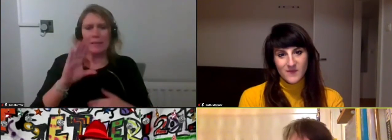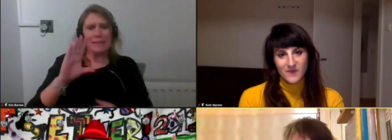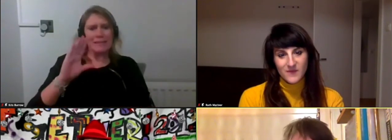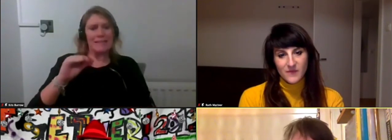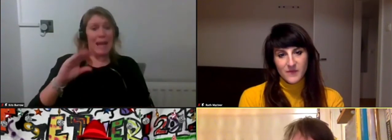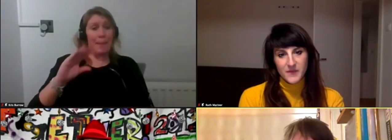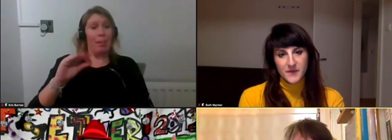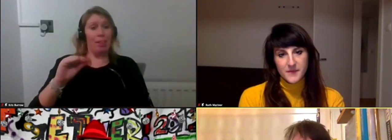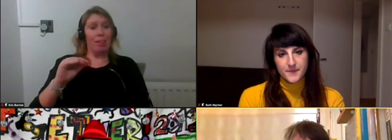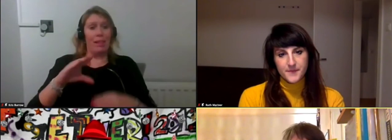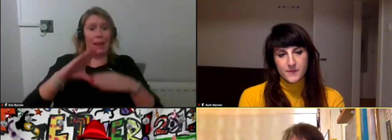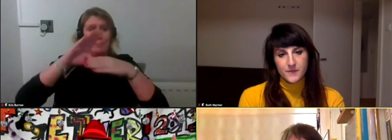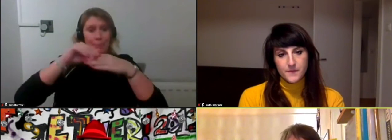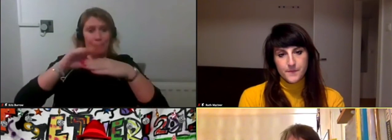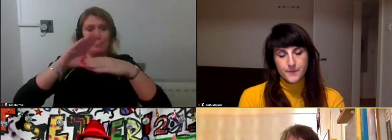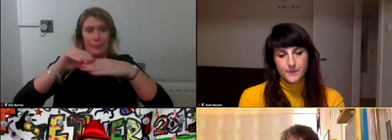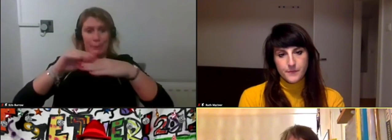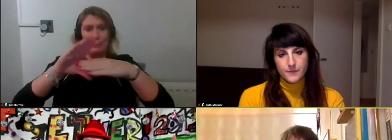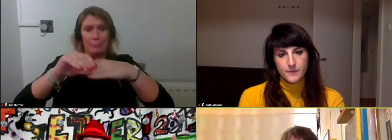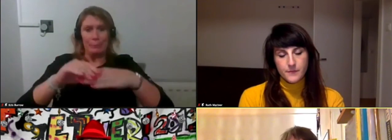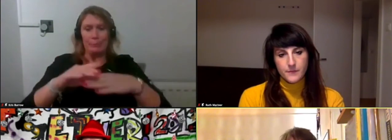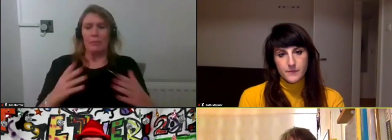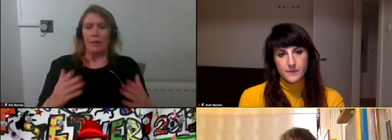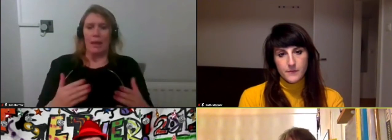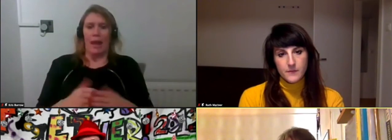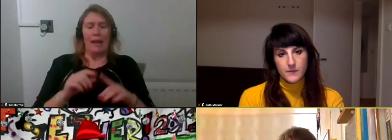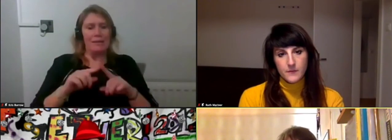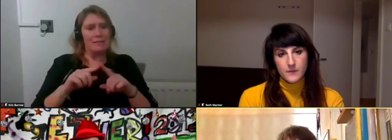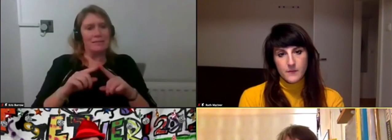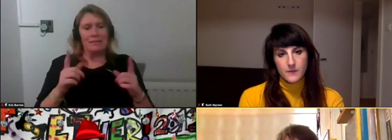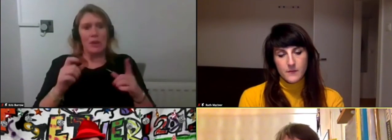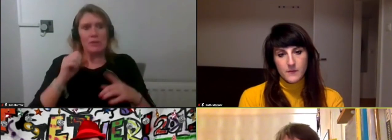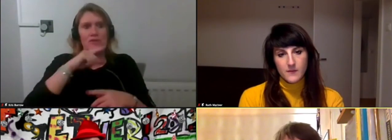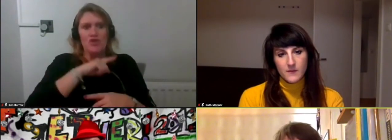some, some quite bizarre bits and pieces, and we got this incredible clunky sound